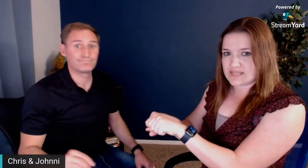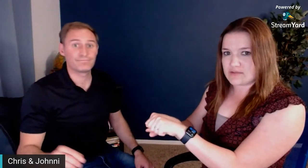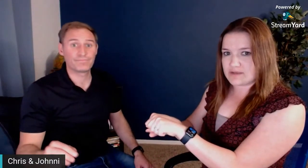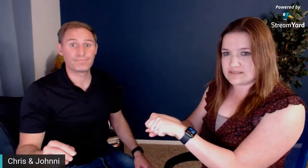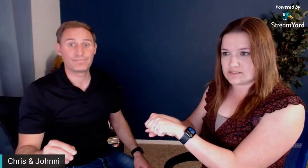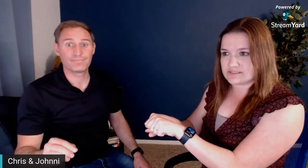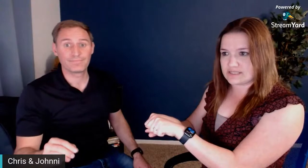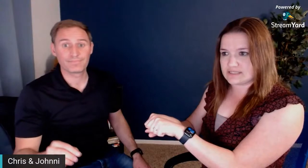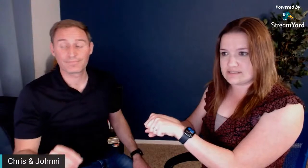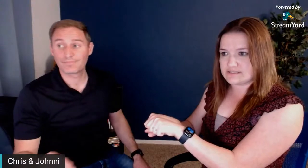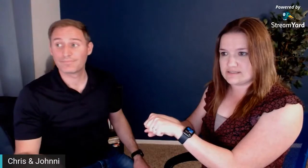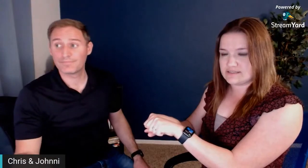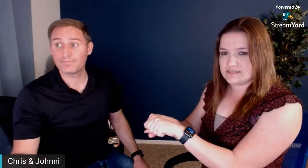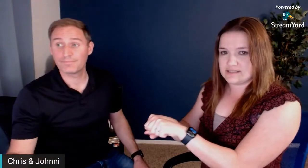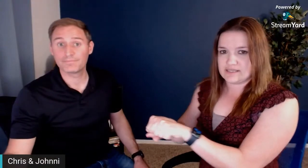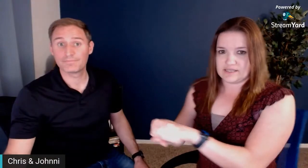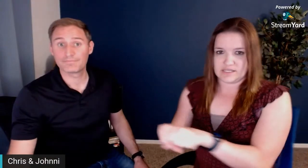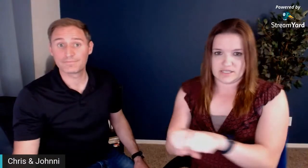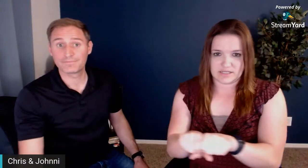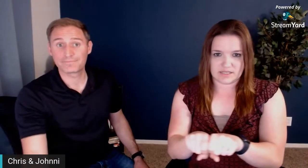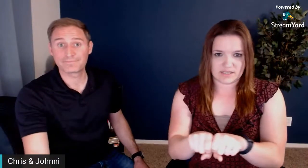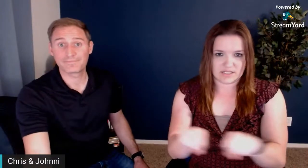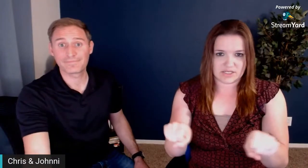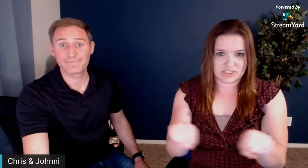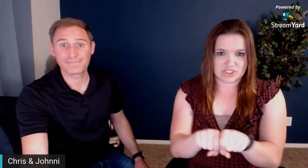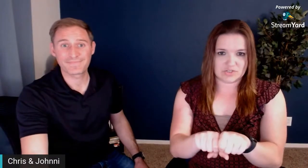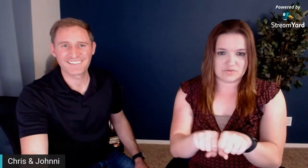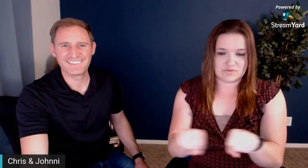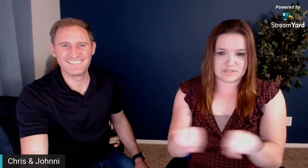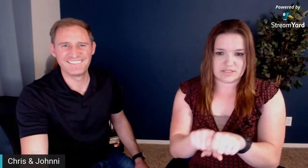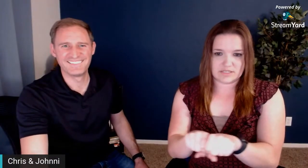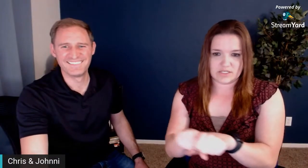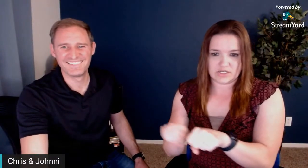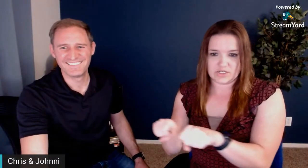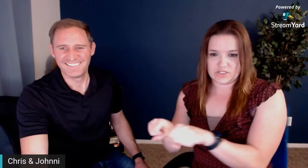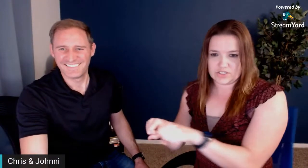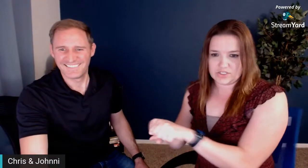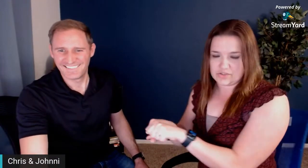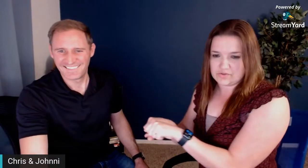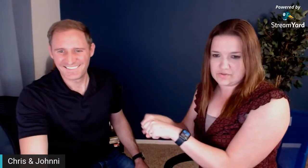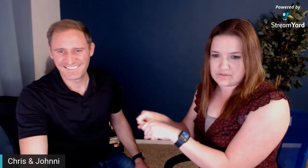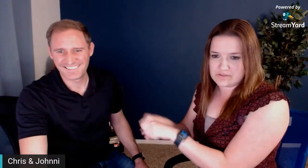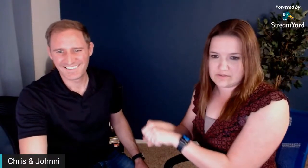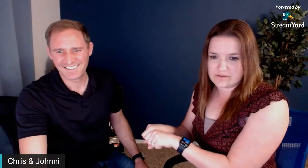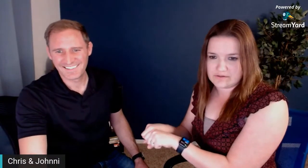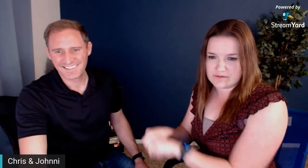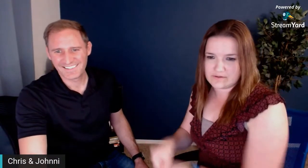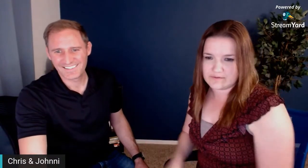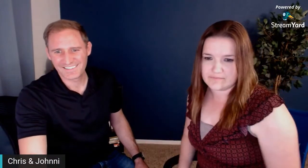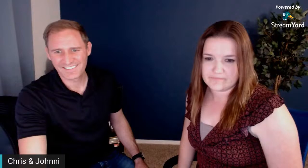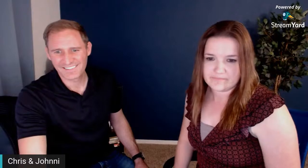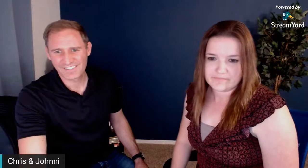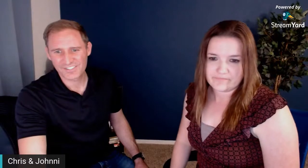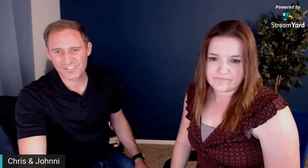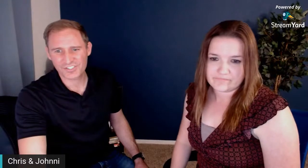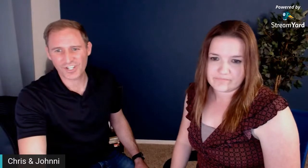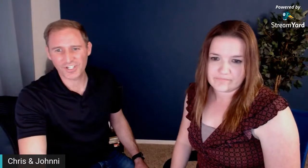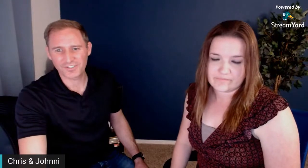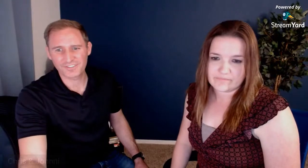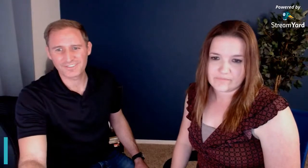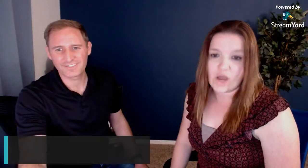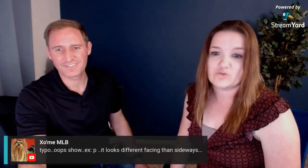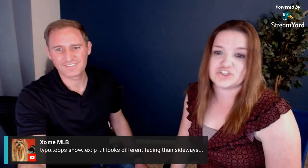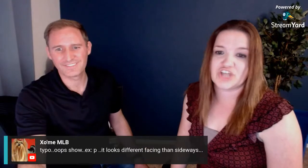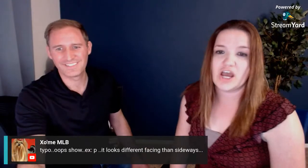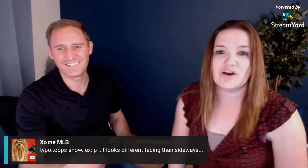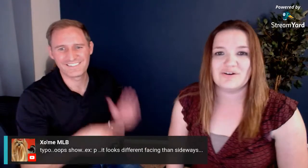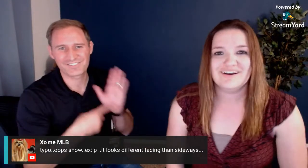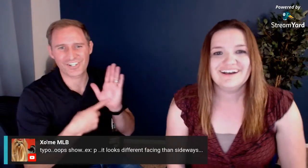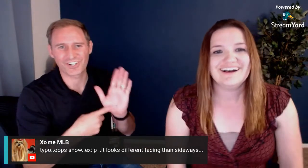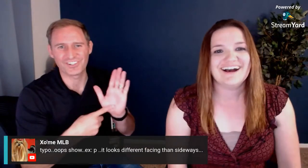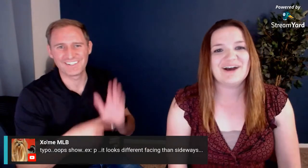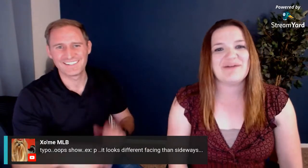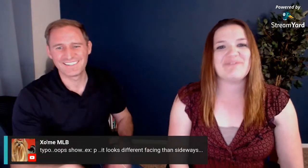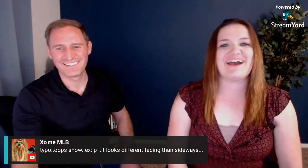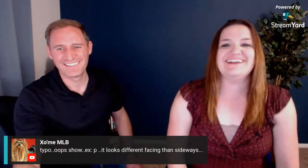sideways it looks like this shoes shoes show oh show so oh my bad